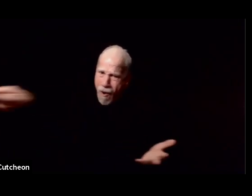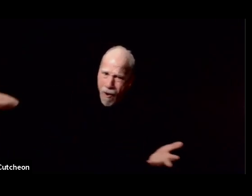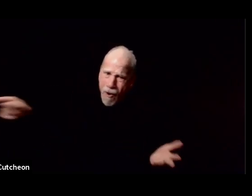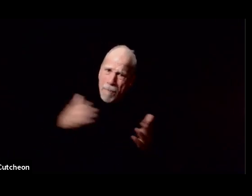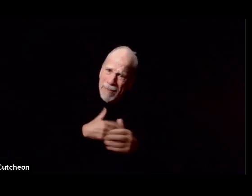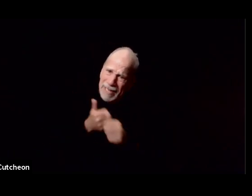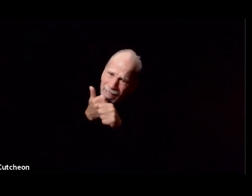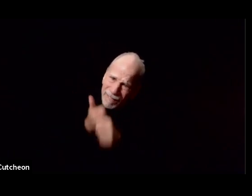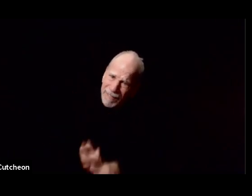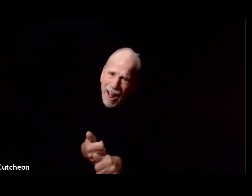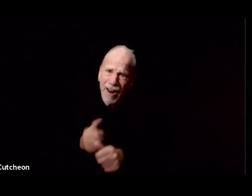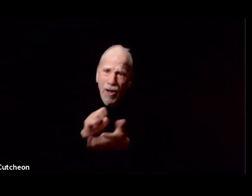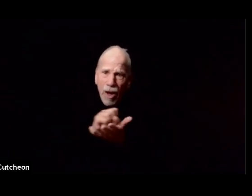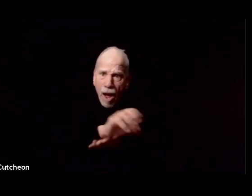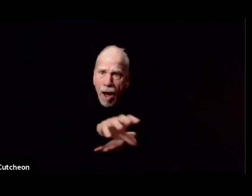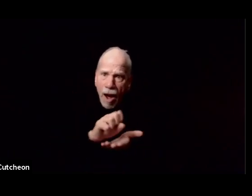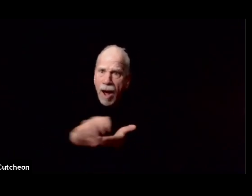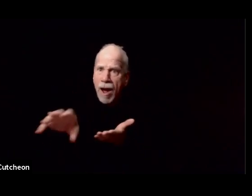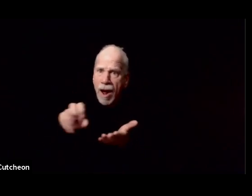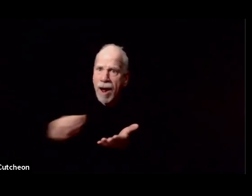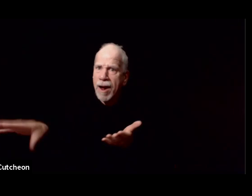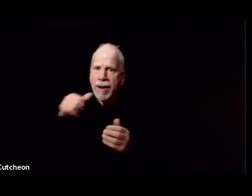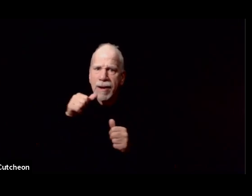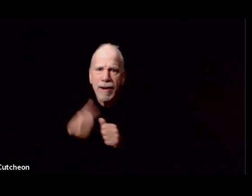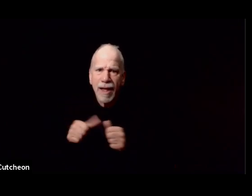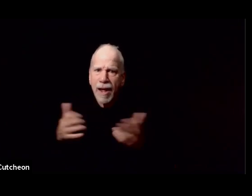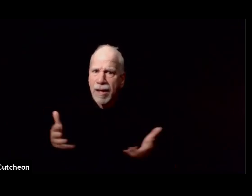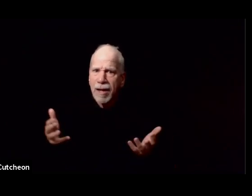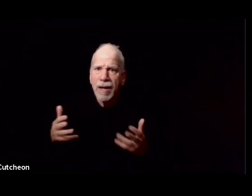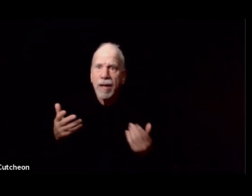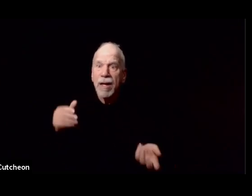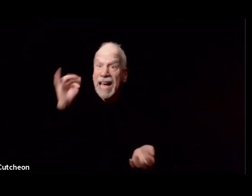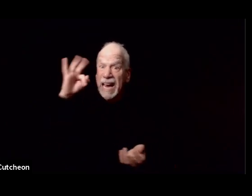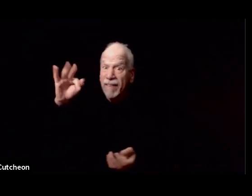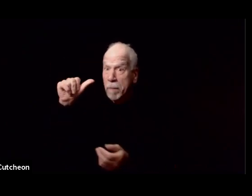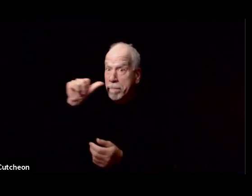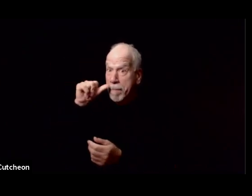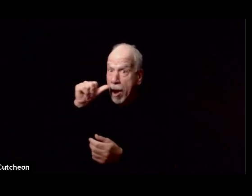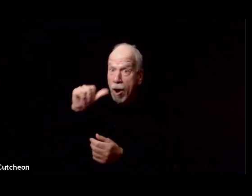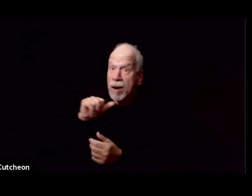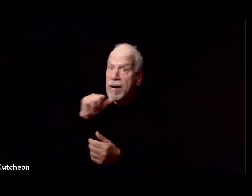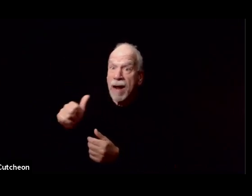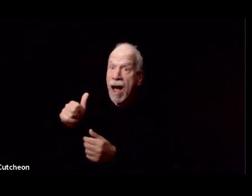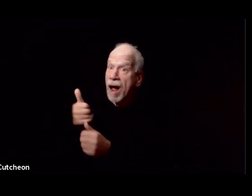when that is needed, including making it really clear to the bar and restaurant owners what